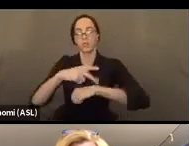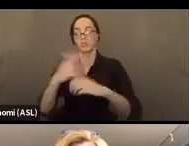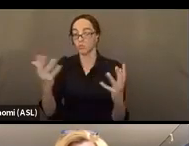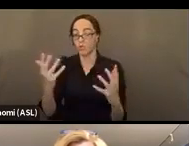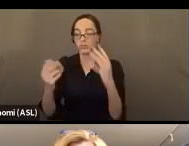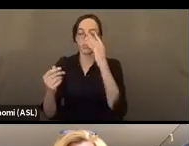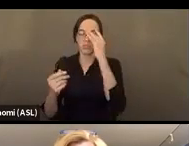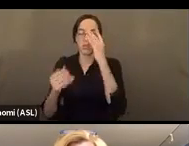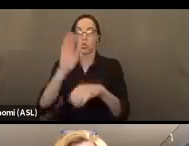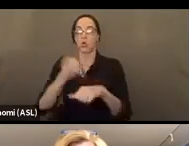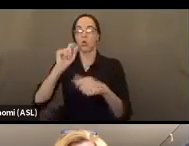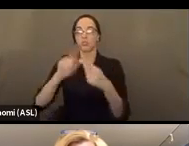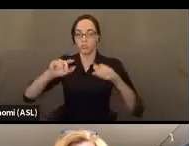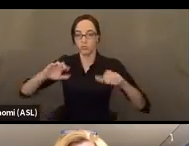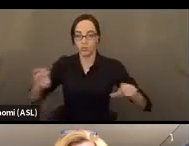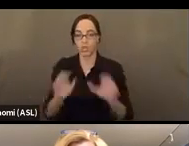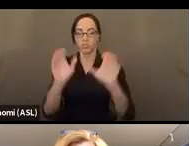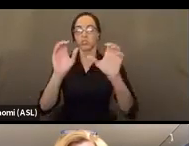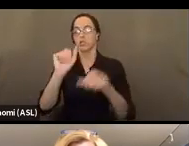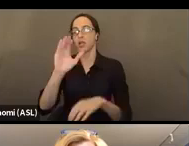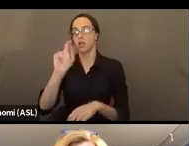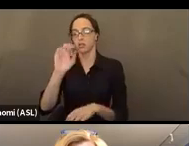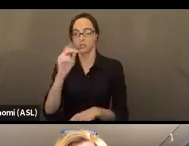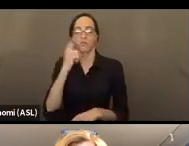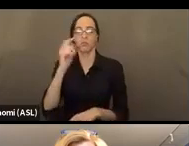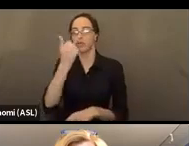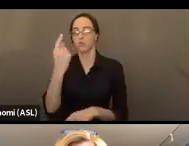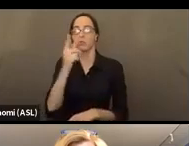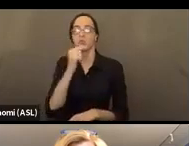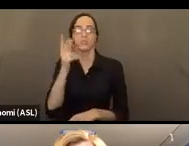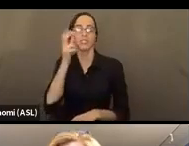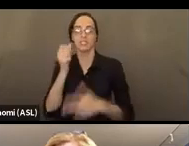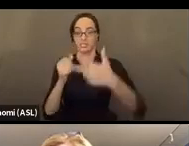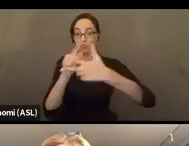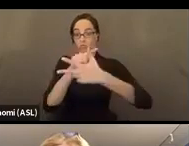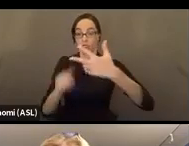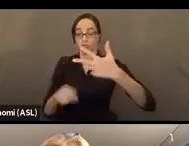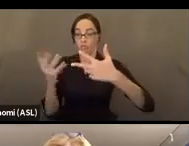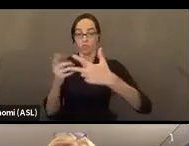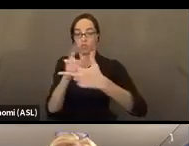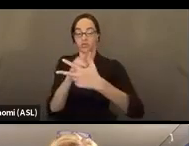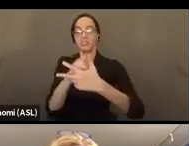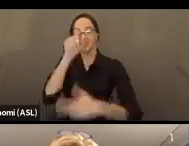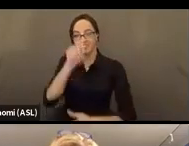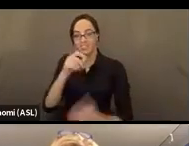that i have for anybody listening are three things you need to have your own emergency plan that's